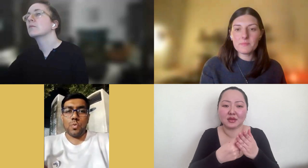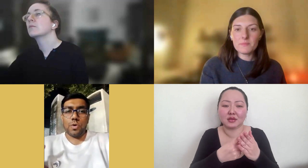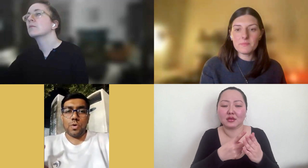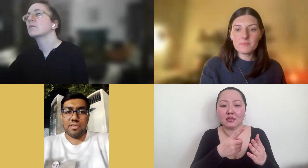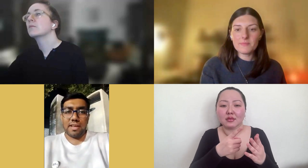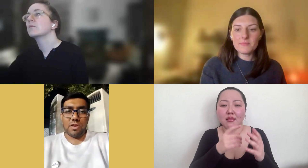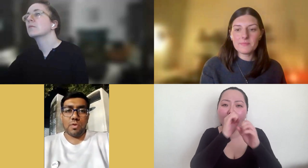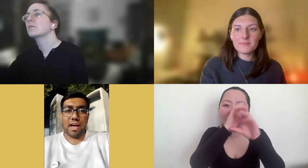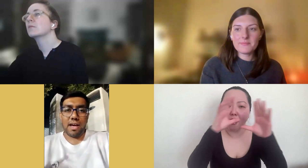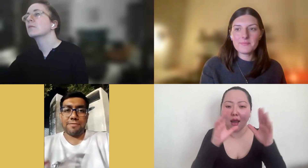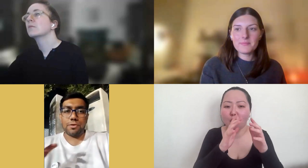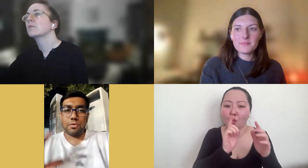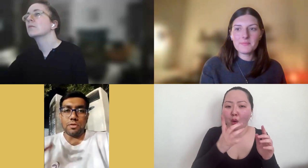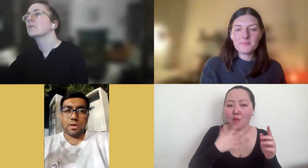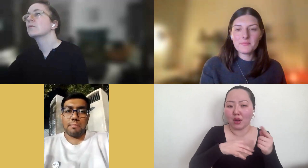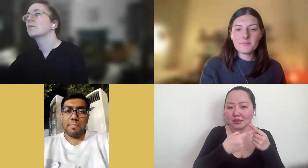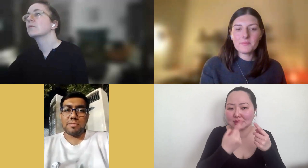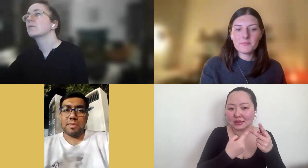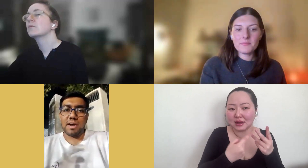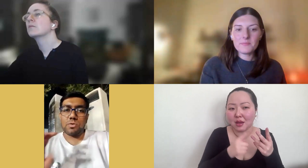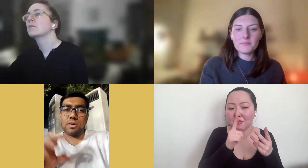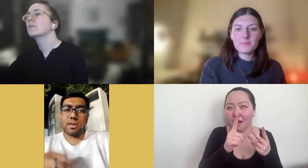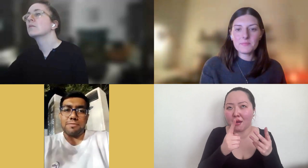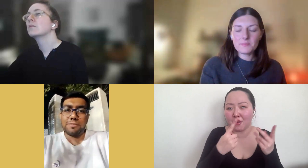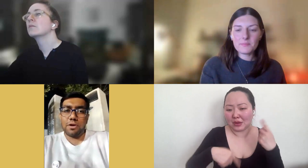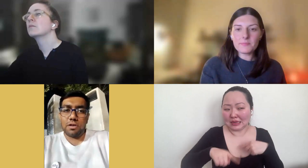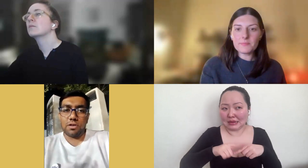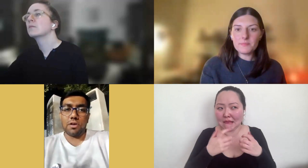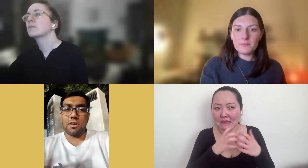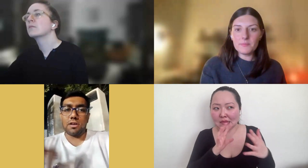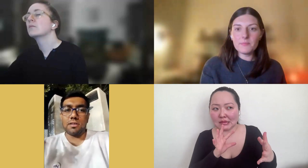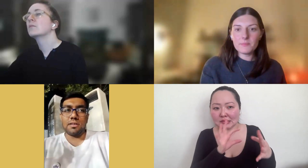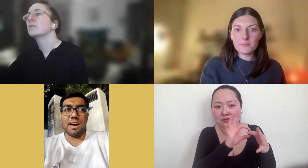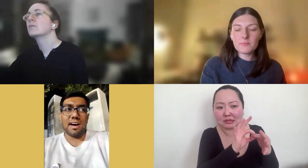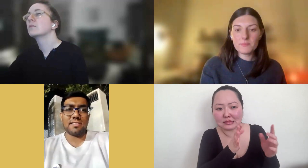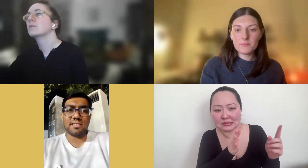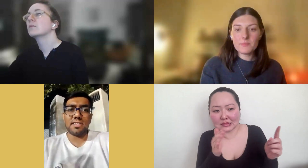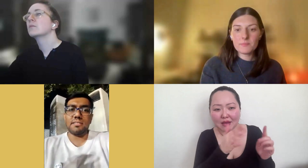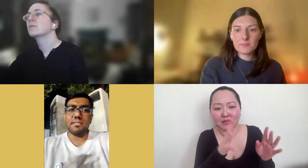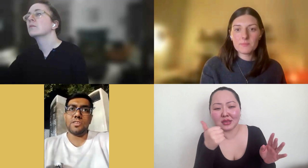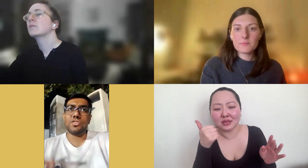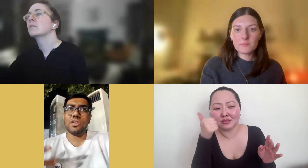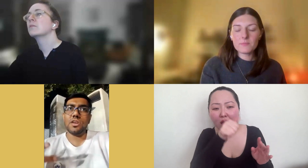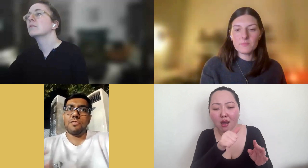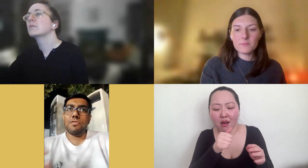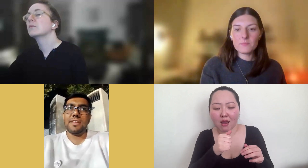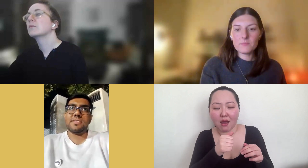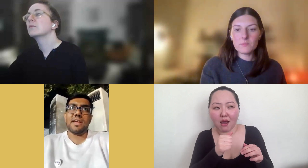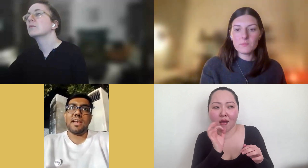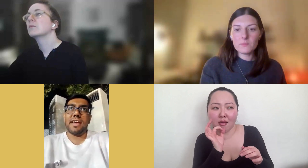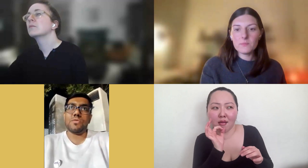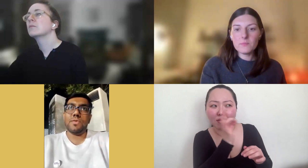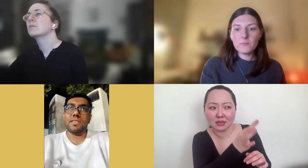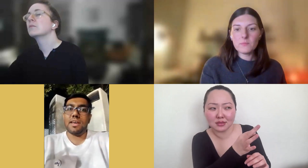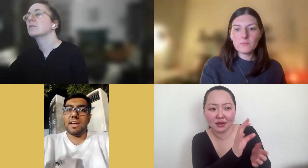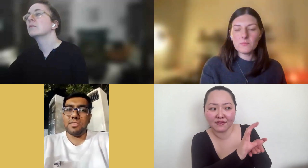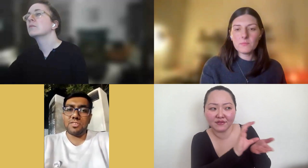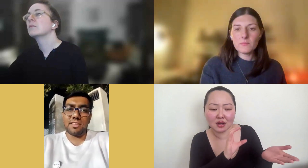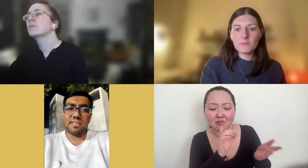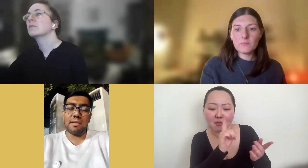to work around that, you have to be smart to craft your ask which fits and aligns with their mission